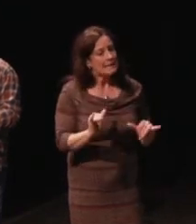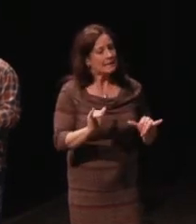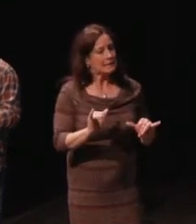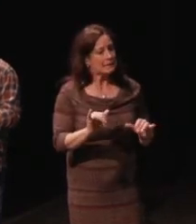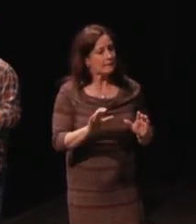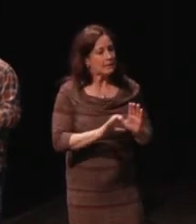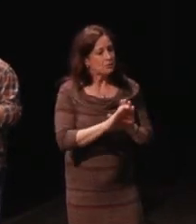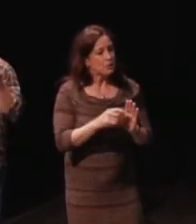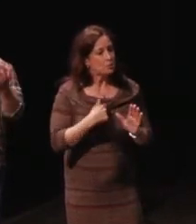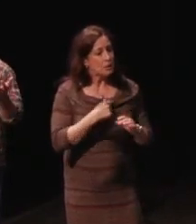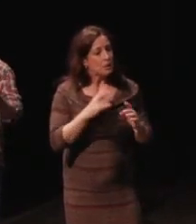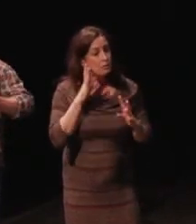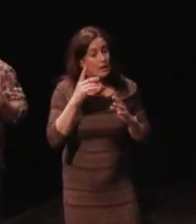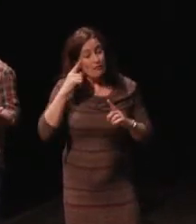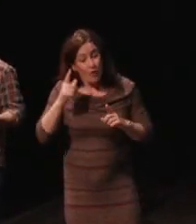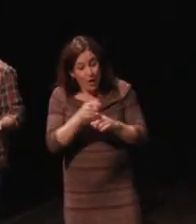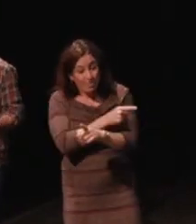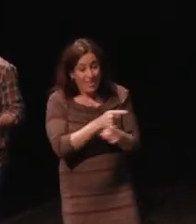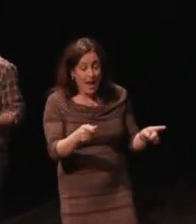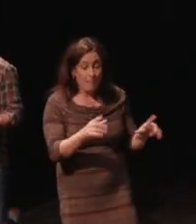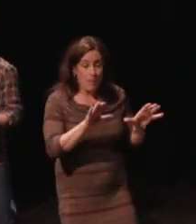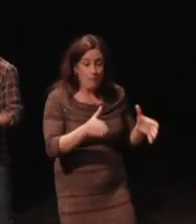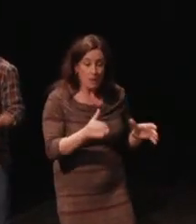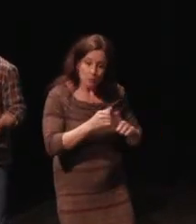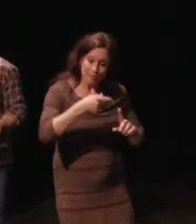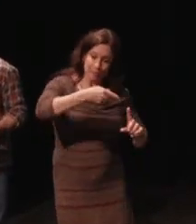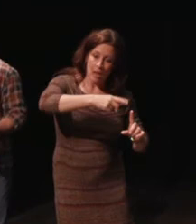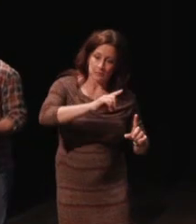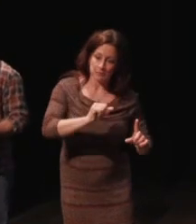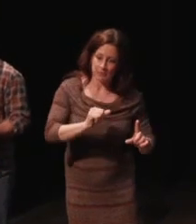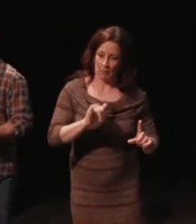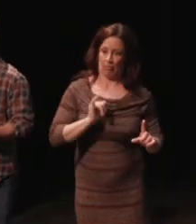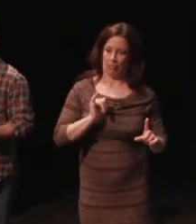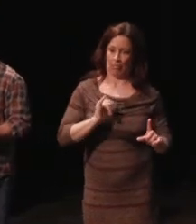in mind, with that particular disability in mind.